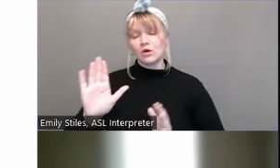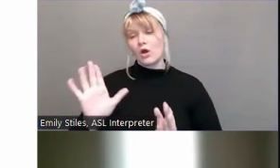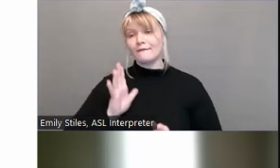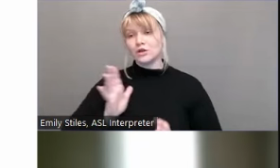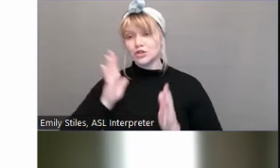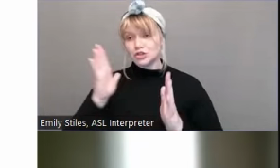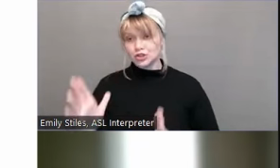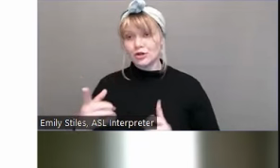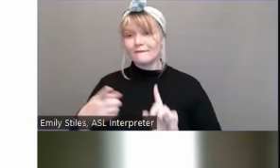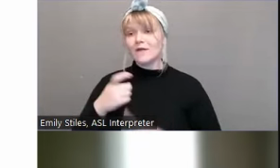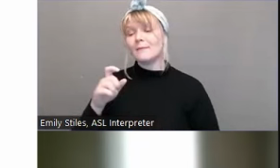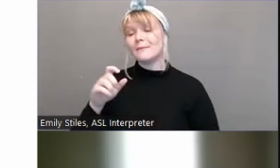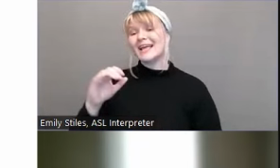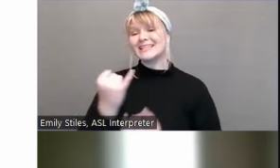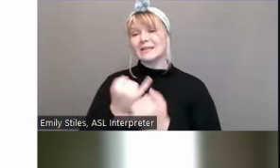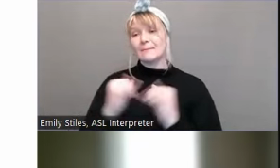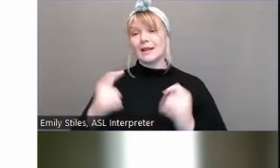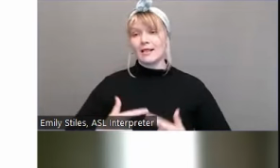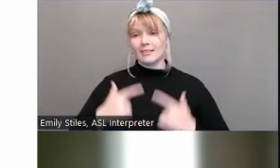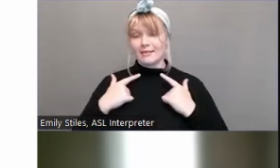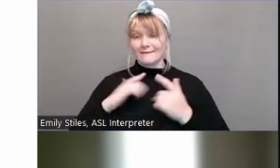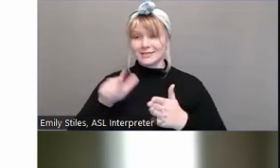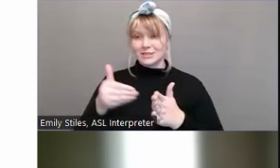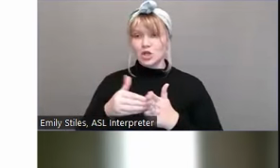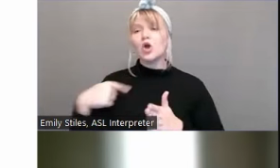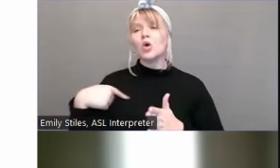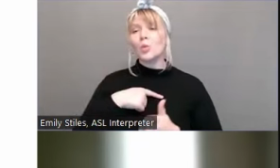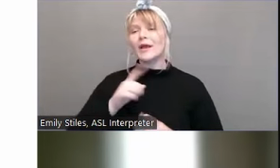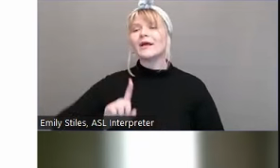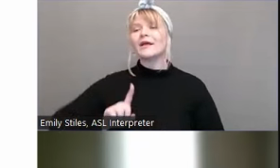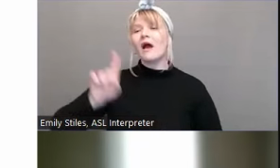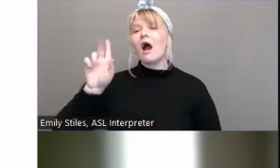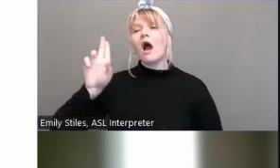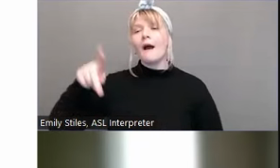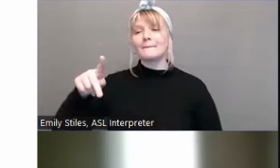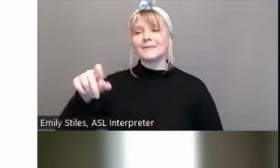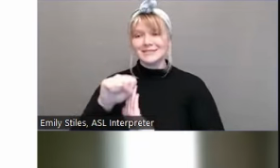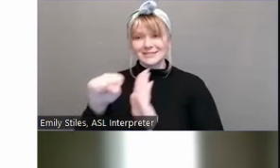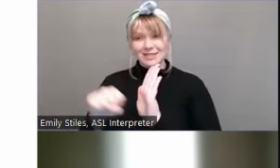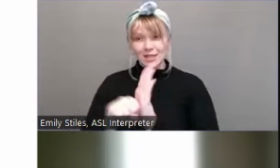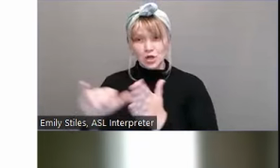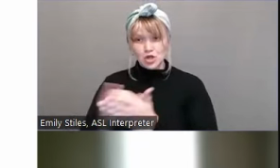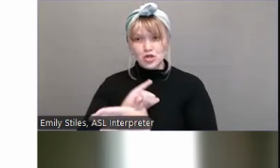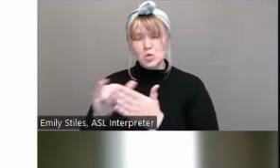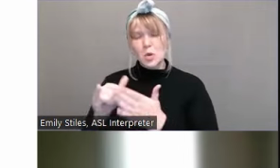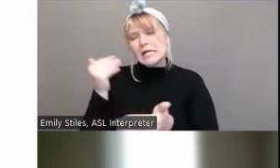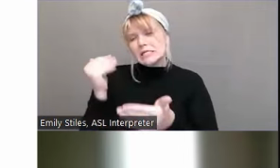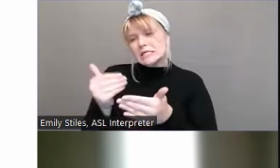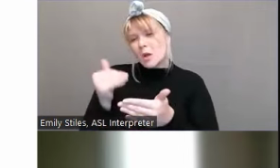We are located upstate in the southern tier about two hours south of Rochester and an